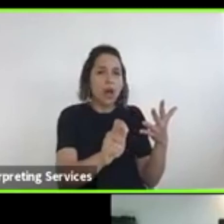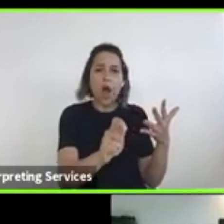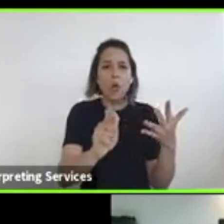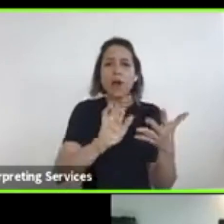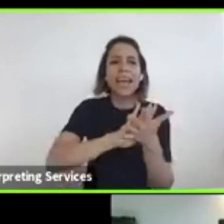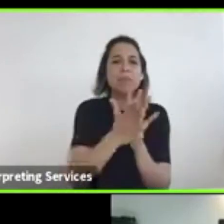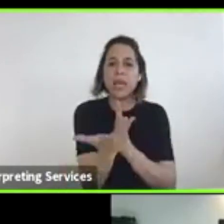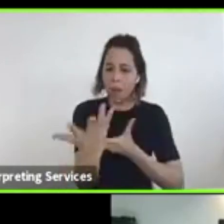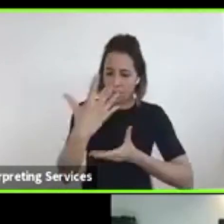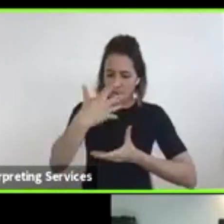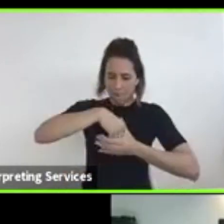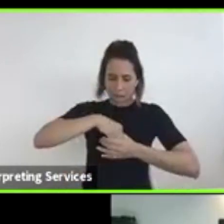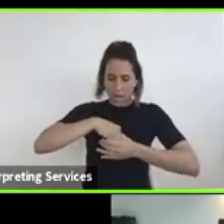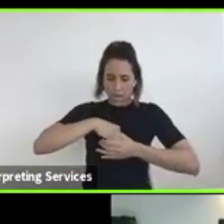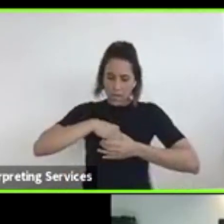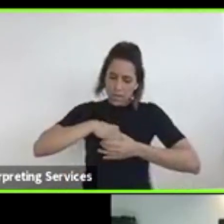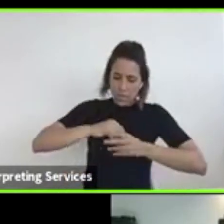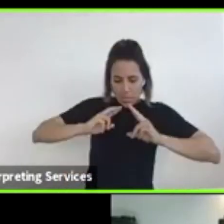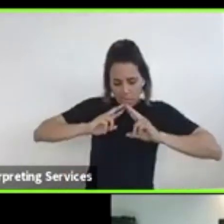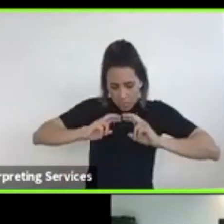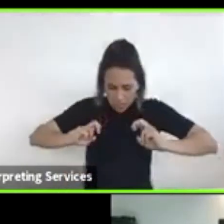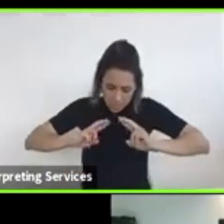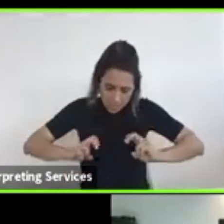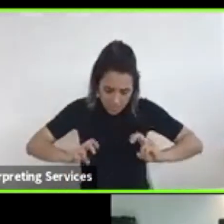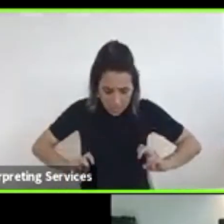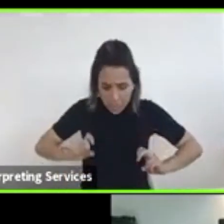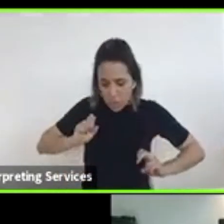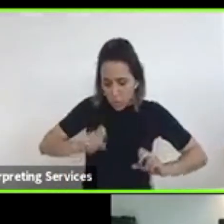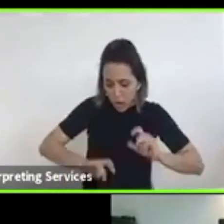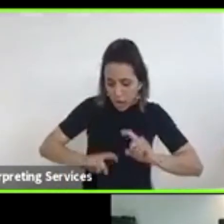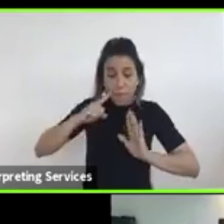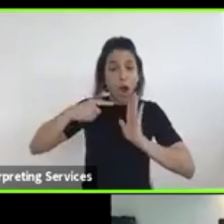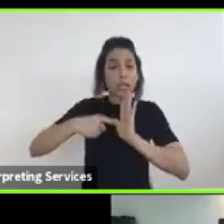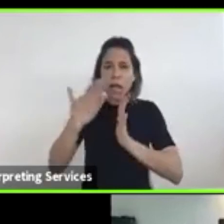QUESTIONS AND, LIKE, A PAUSING, WHEN SOMETHING HAPPENS, AND MAYBE, I DON'T KNOW WHY I HAVE